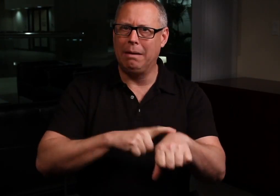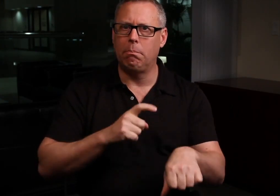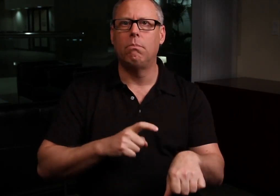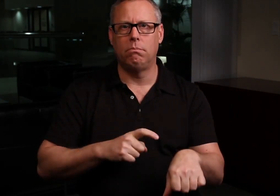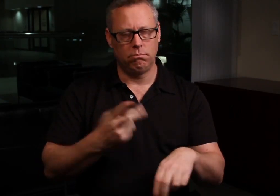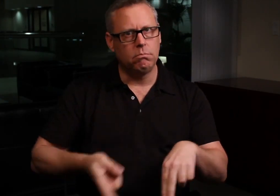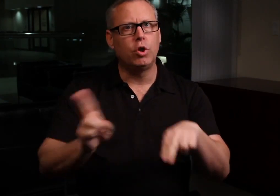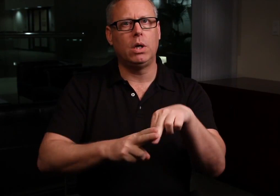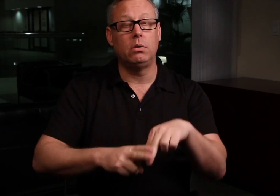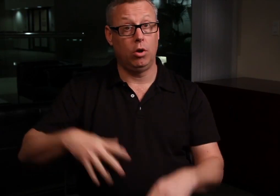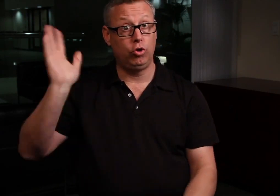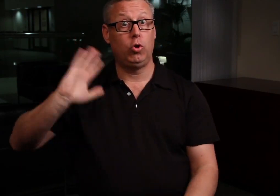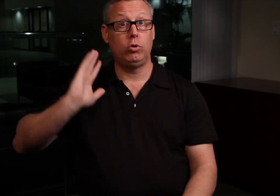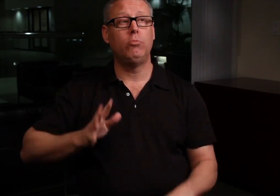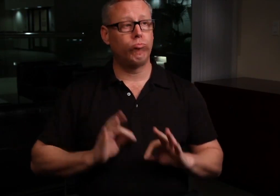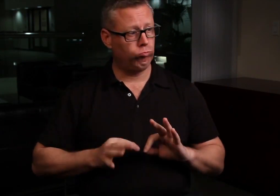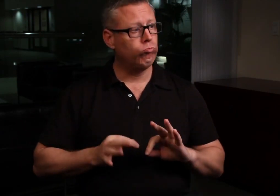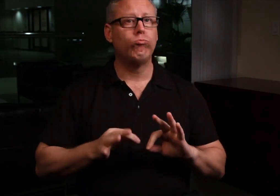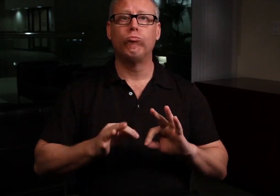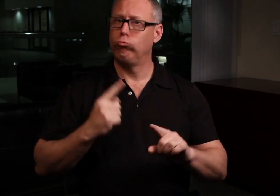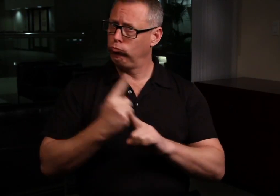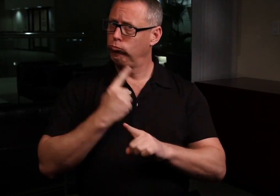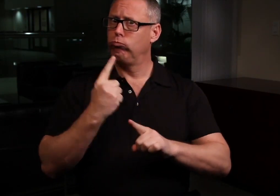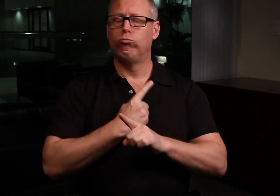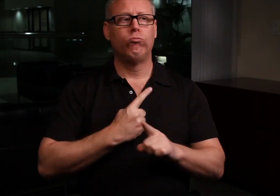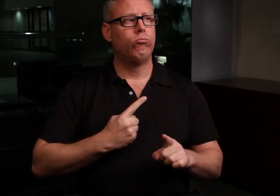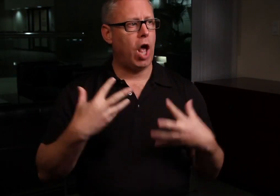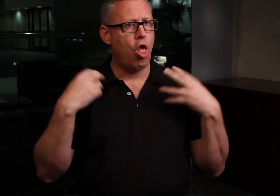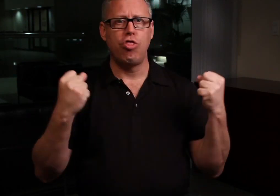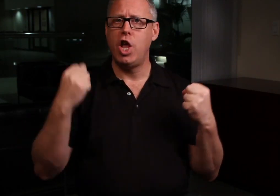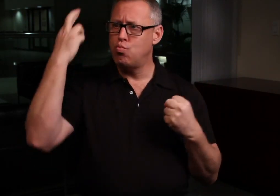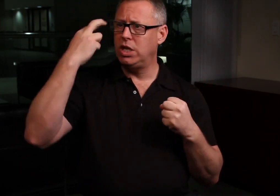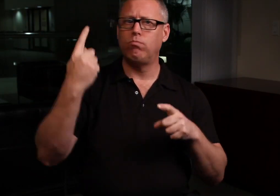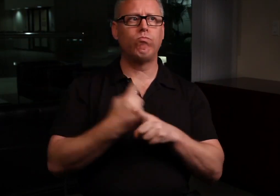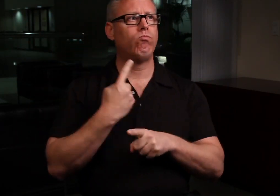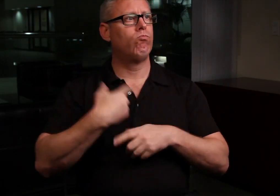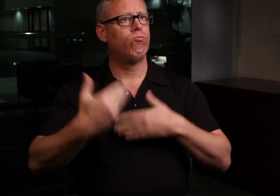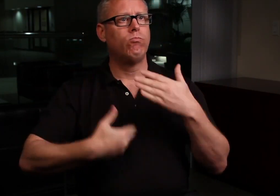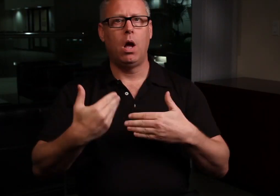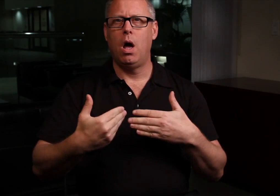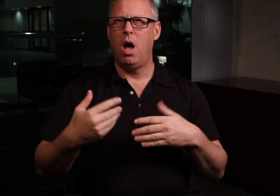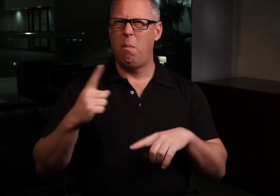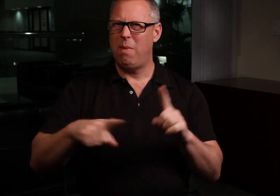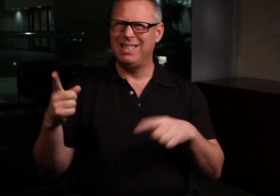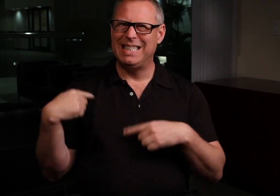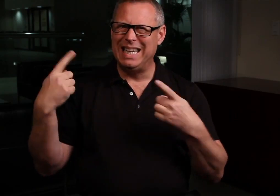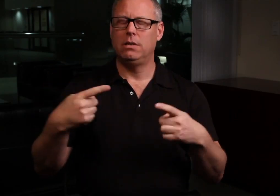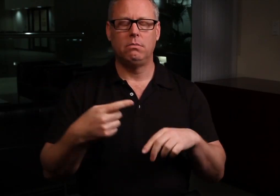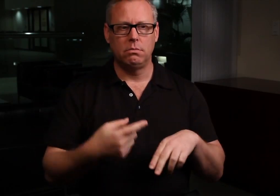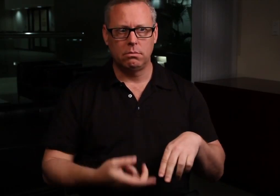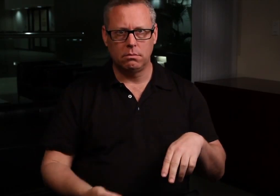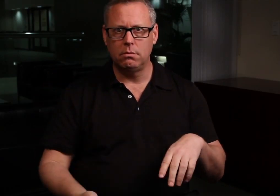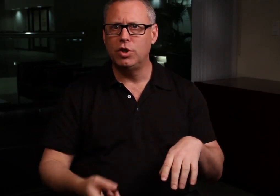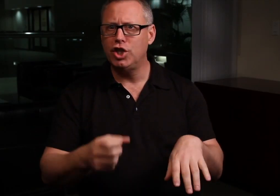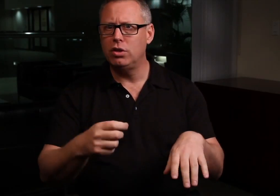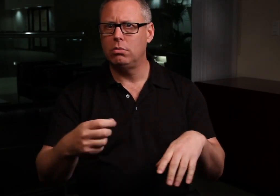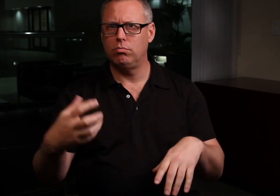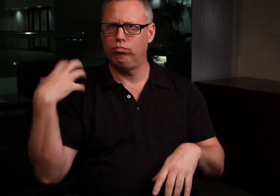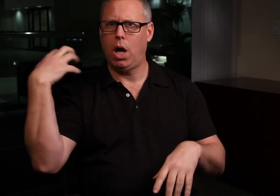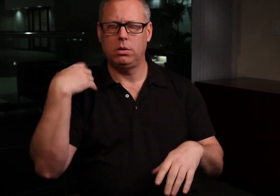what used to be healthy and reasonable work standards, have slowly and systematically